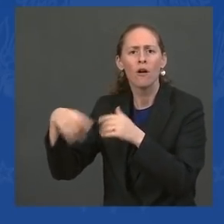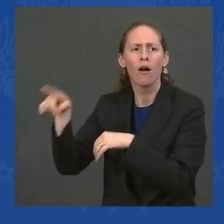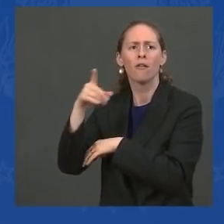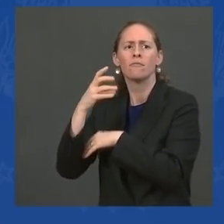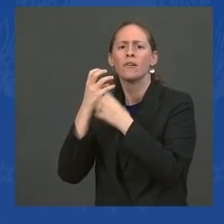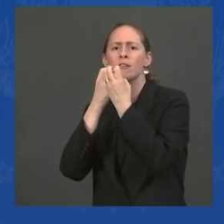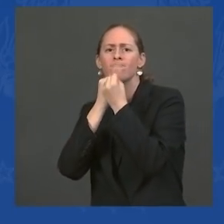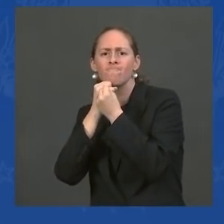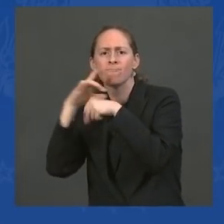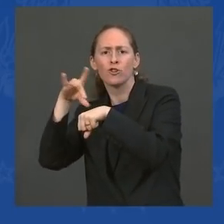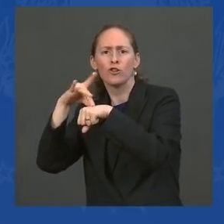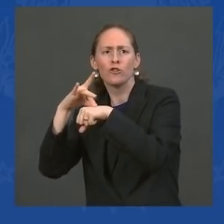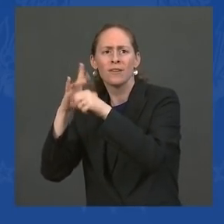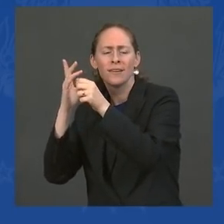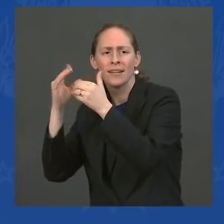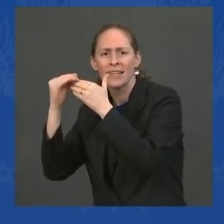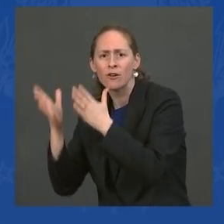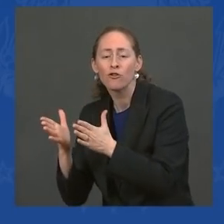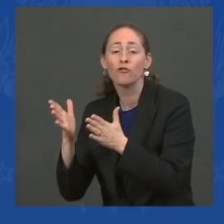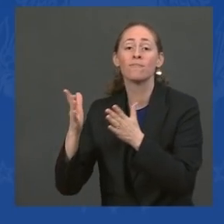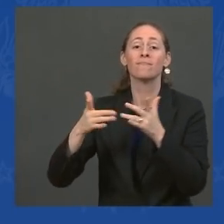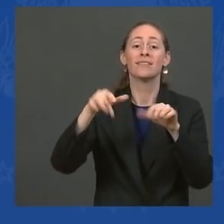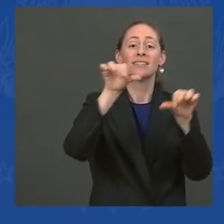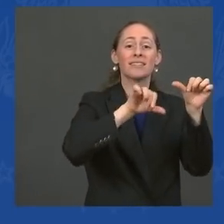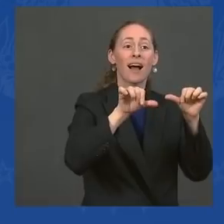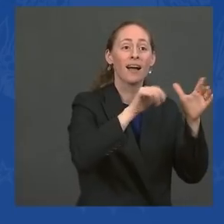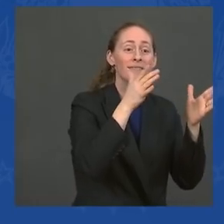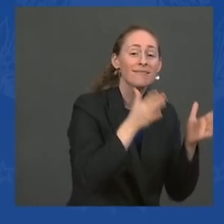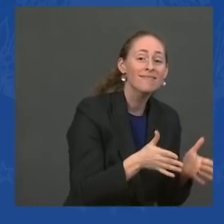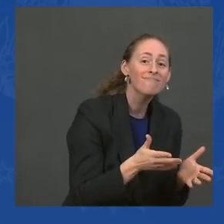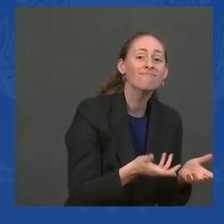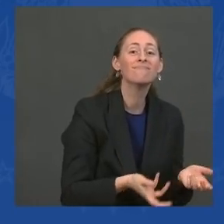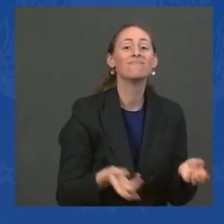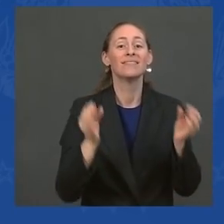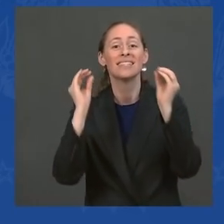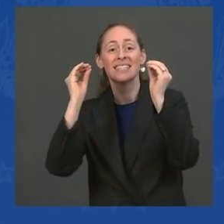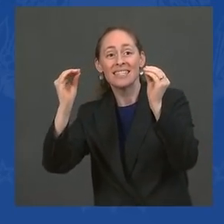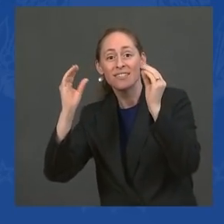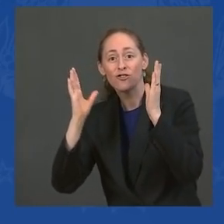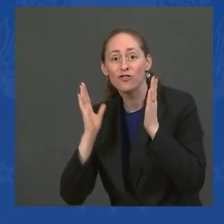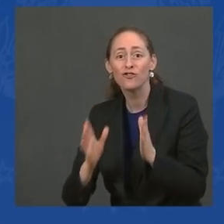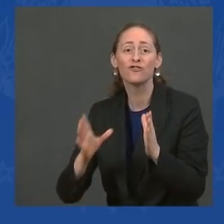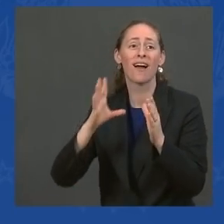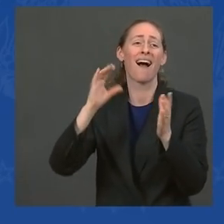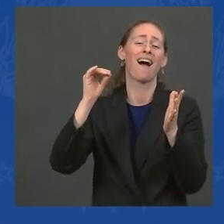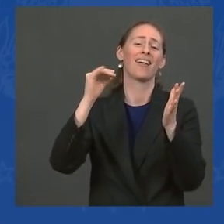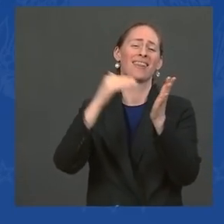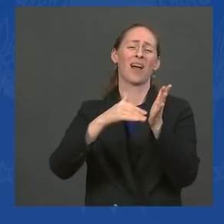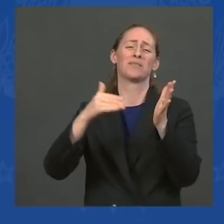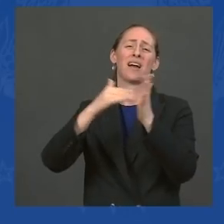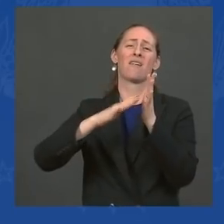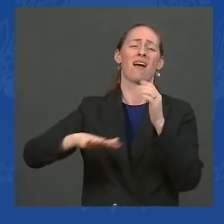and millions and millions of American people. Thank you for speaking up. Thank you for standing up